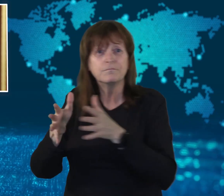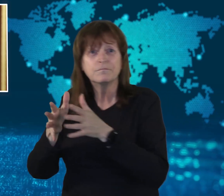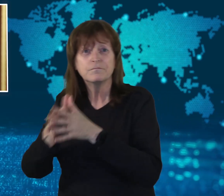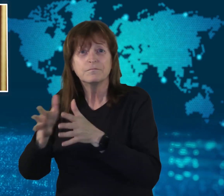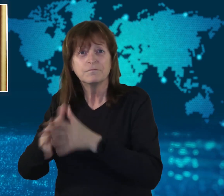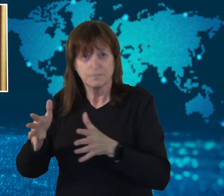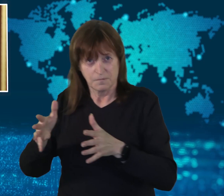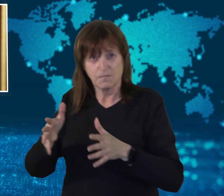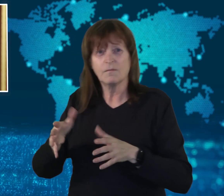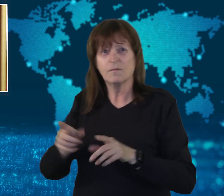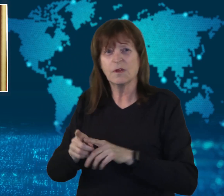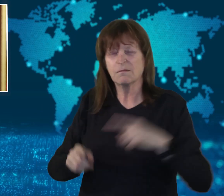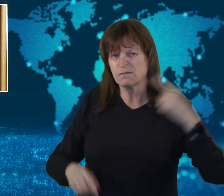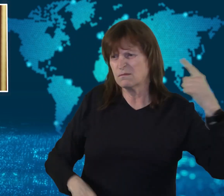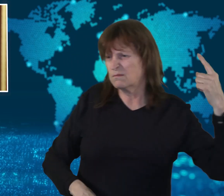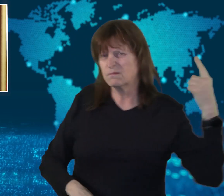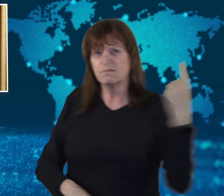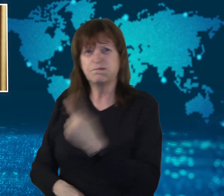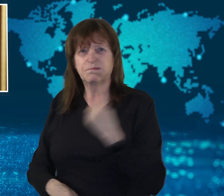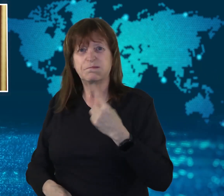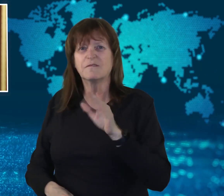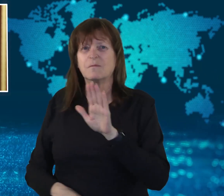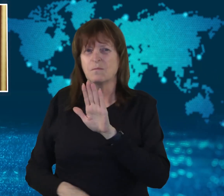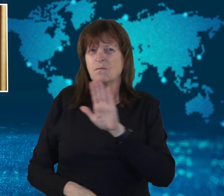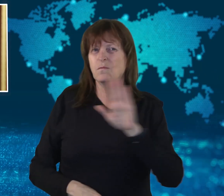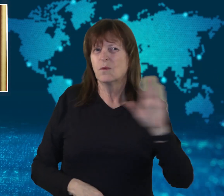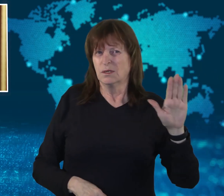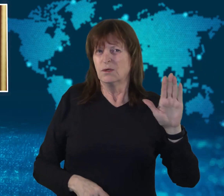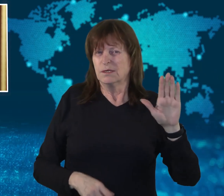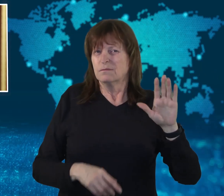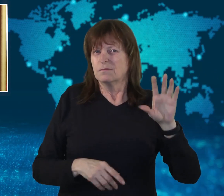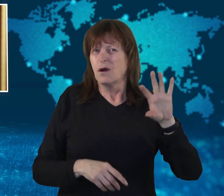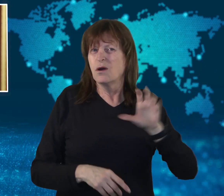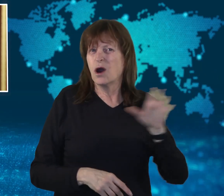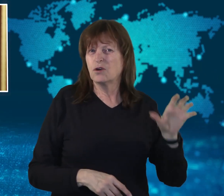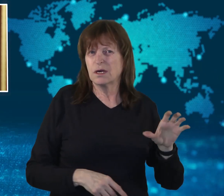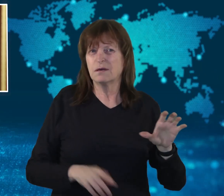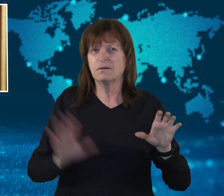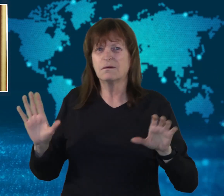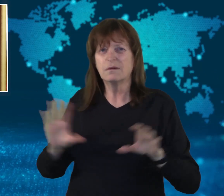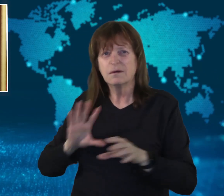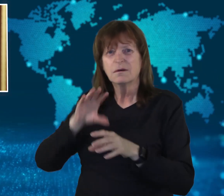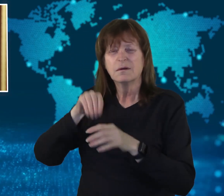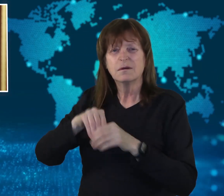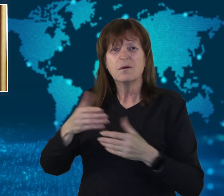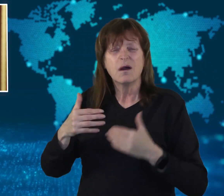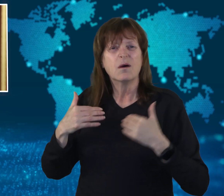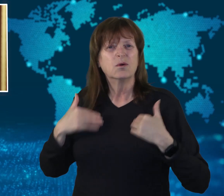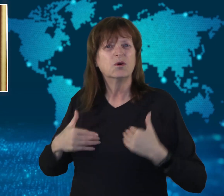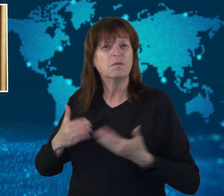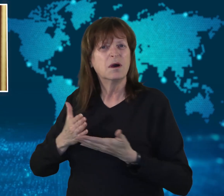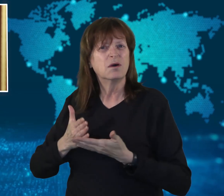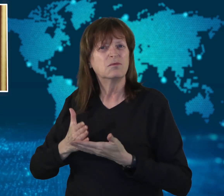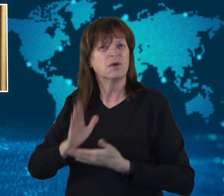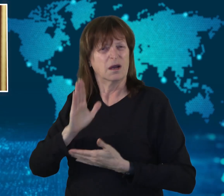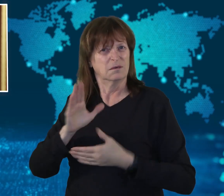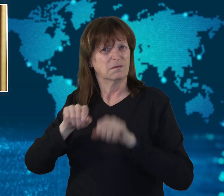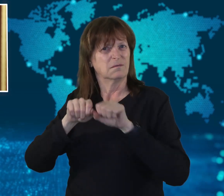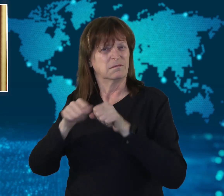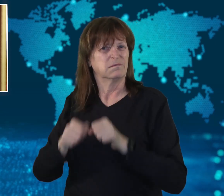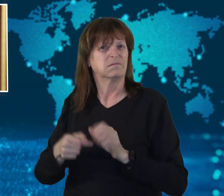by Western nations for his involvement in human rights crimes.